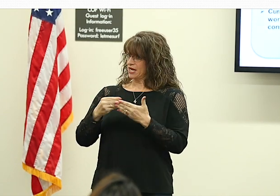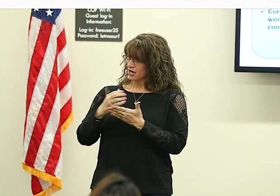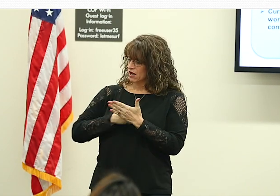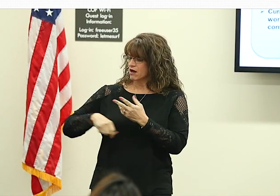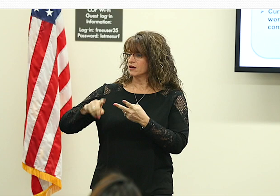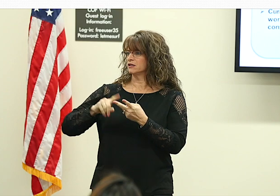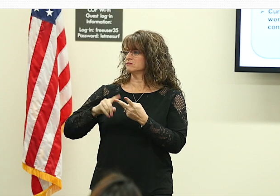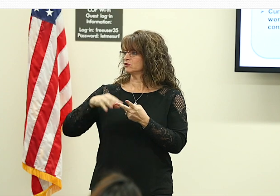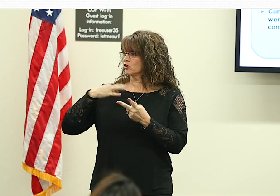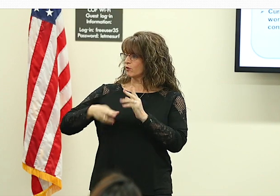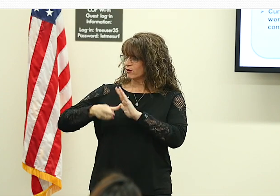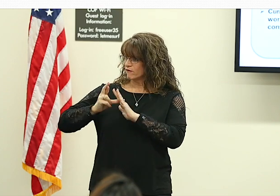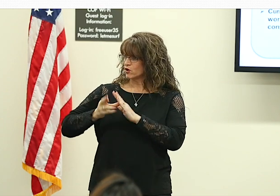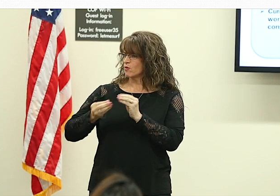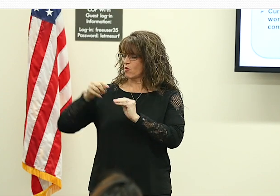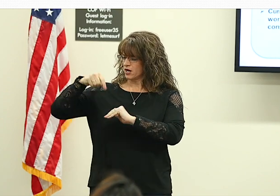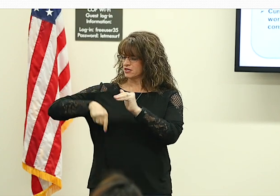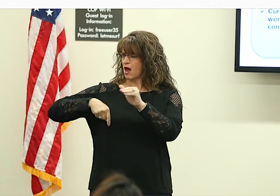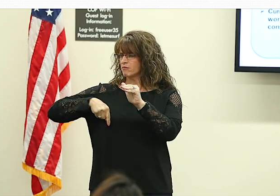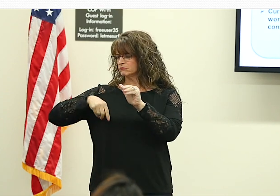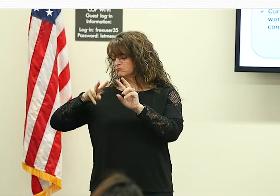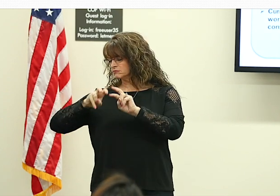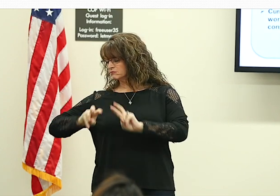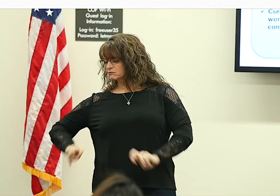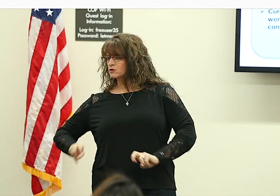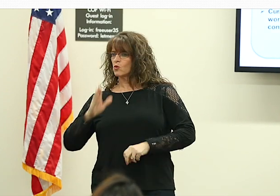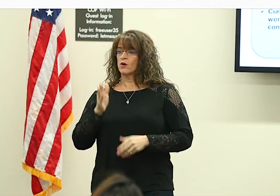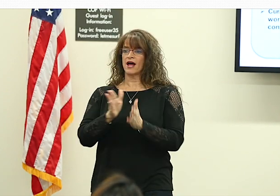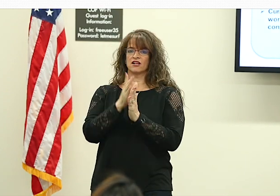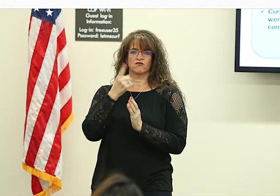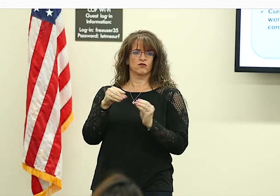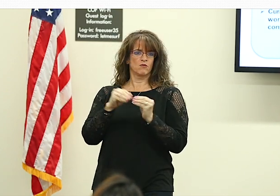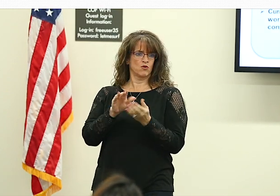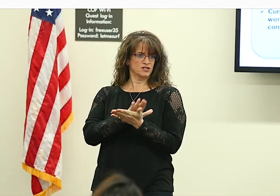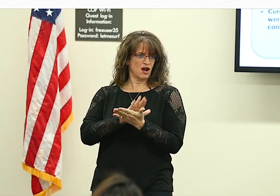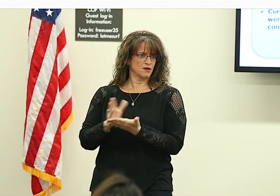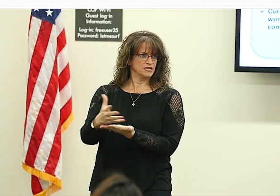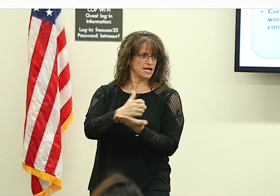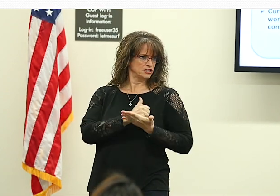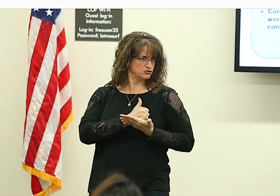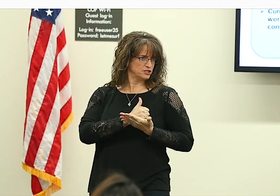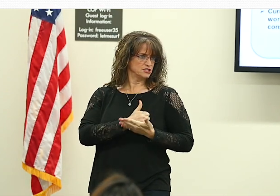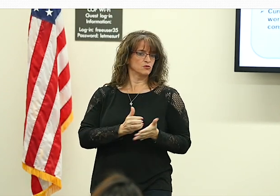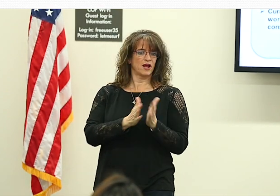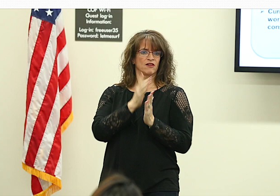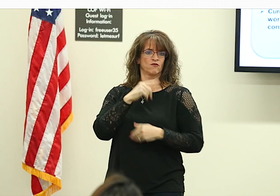that's more in-depth. We're gonna ask for more documents. We also ask for three months of bank statements,